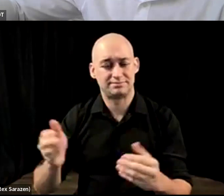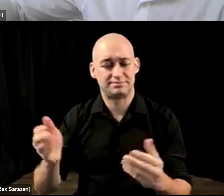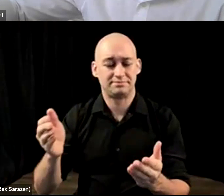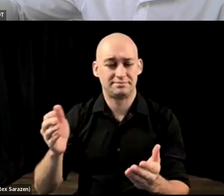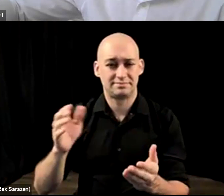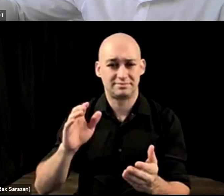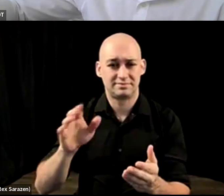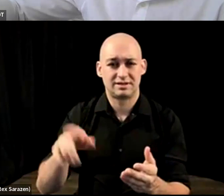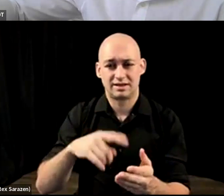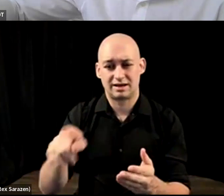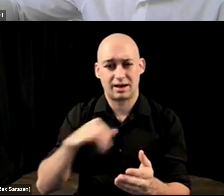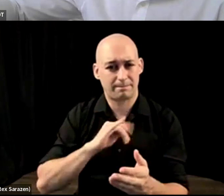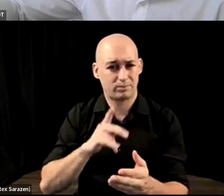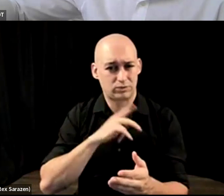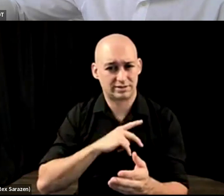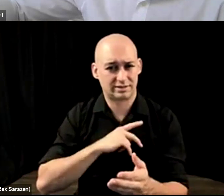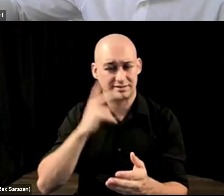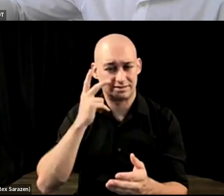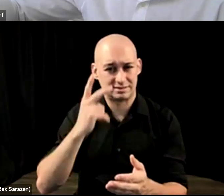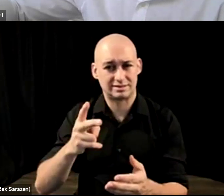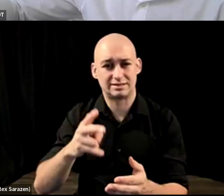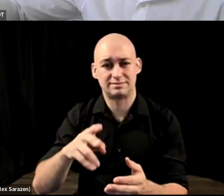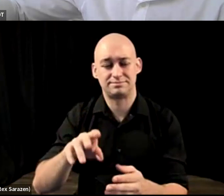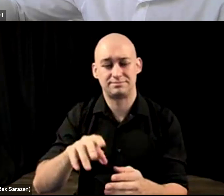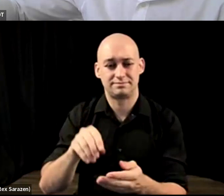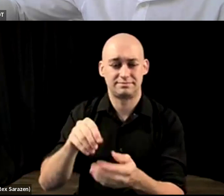personally have seen the deployment of one of your grants for communities and